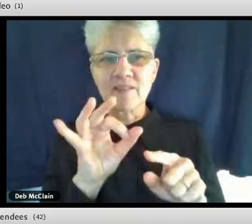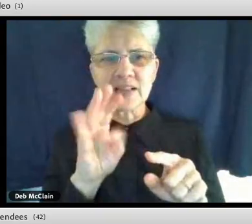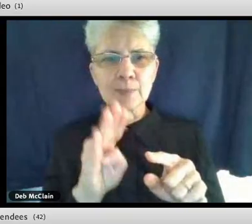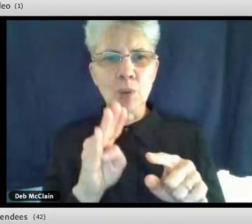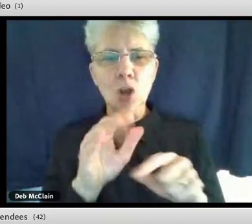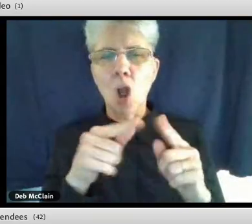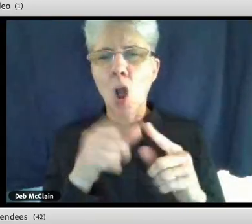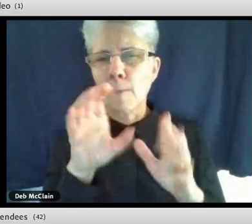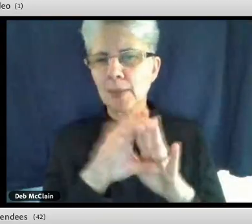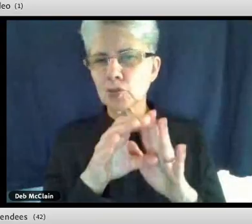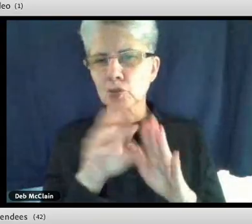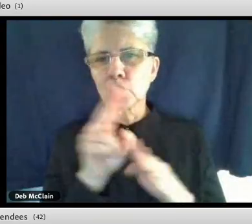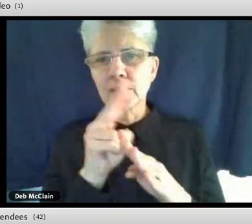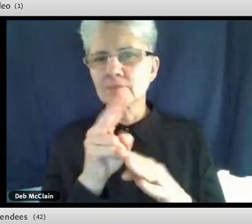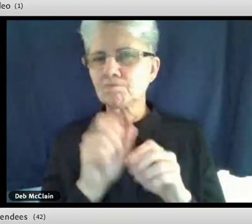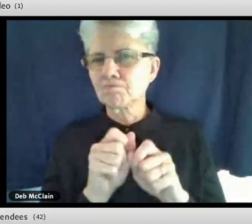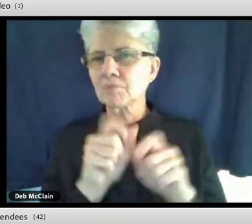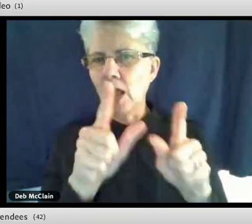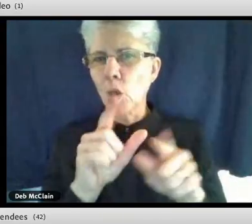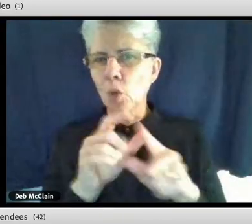They're all images that you can download for free.